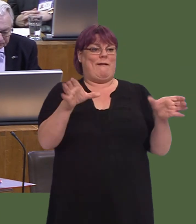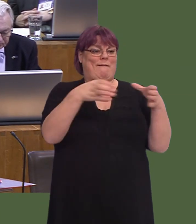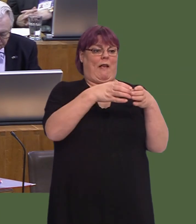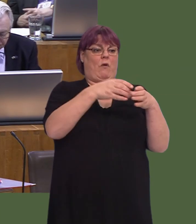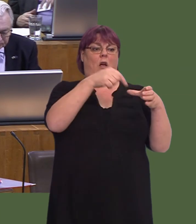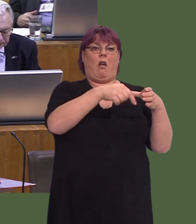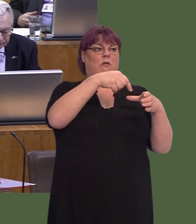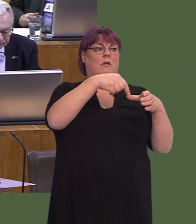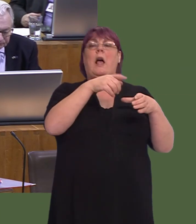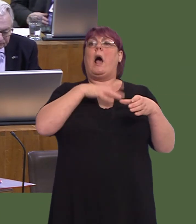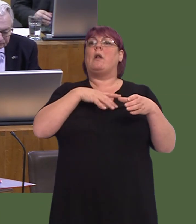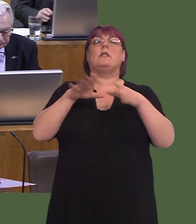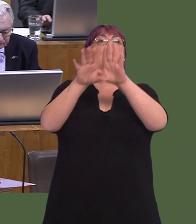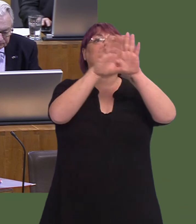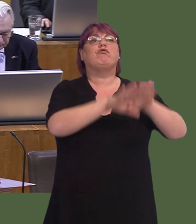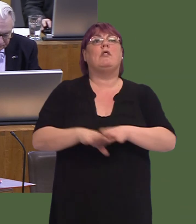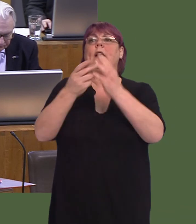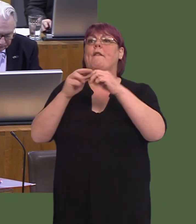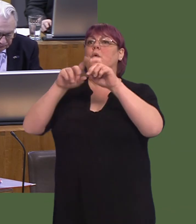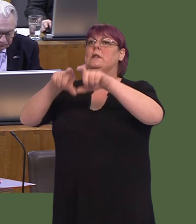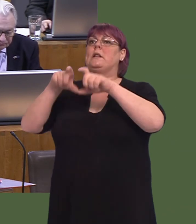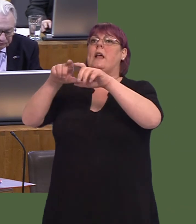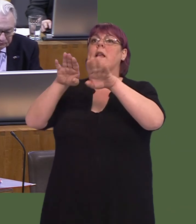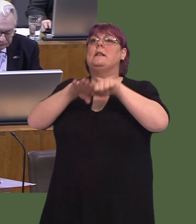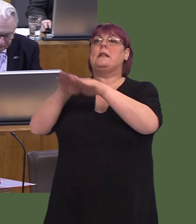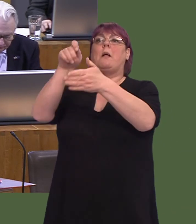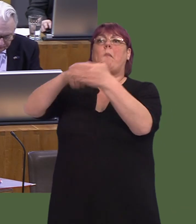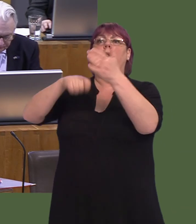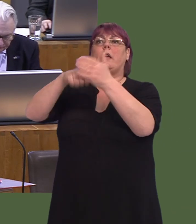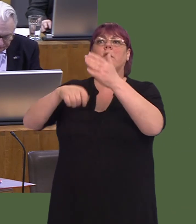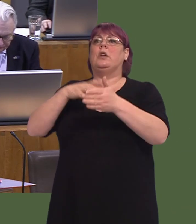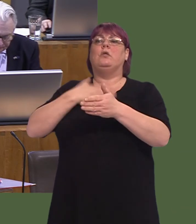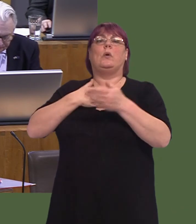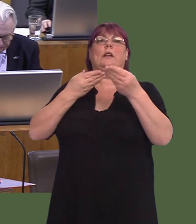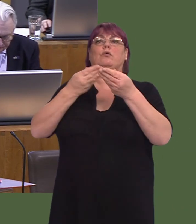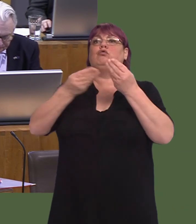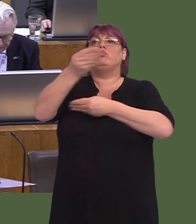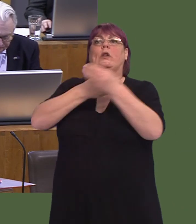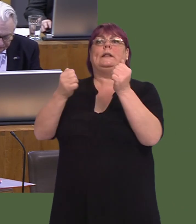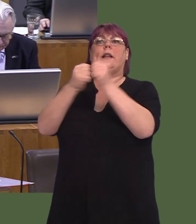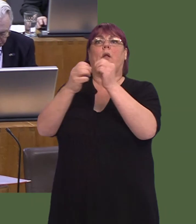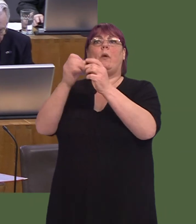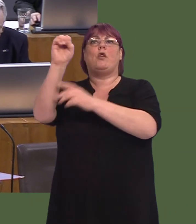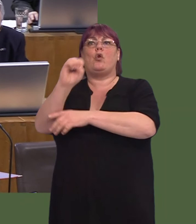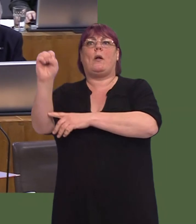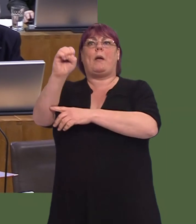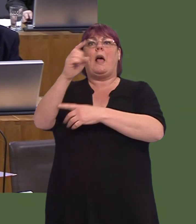whereby we remain within the single market, negating the need for a trade deal with our European partners, and also of course within the customs union.